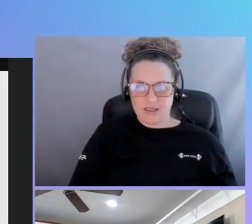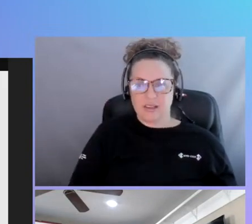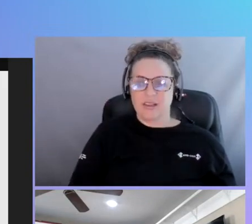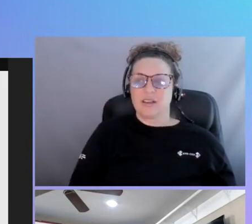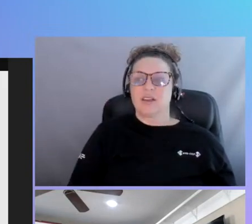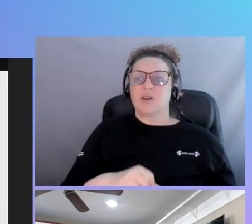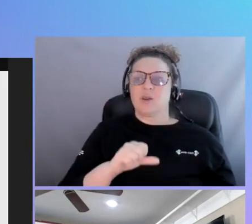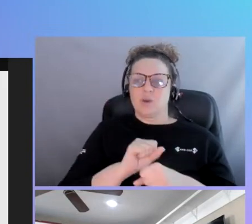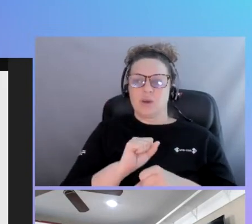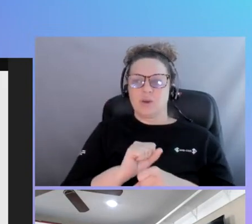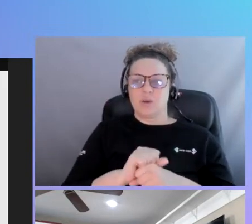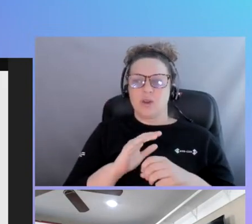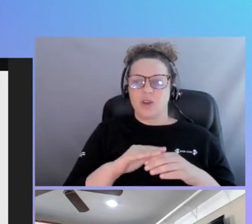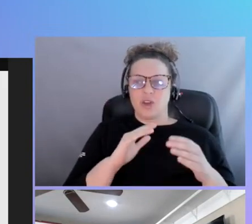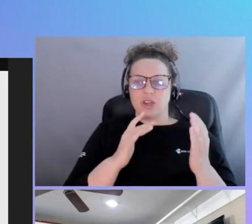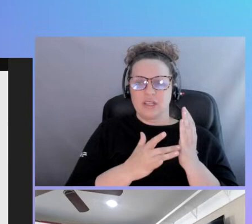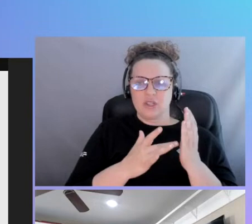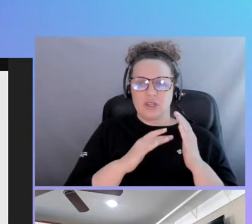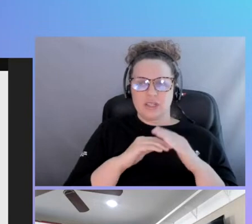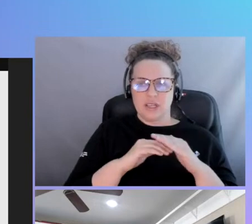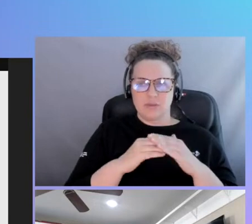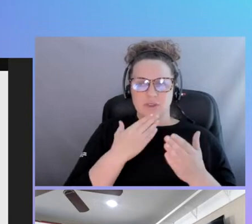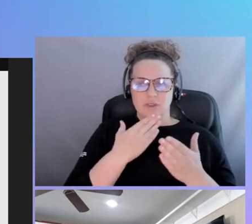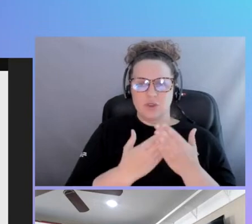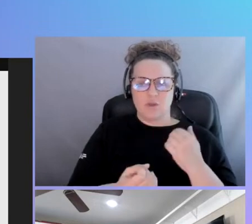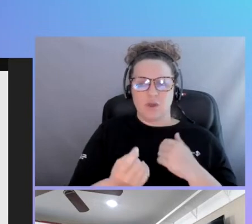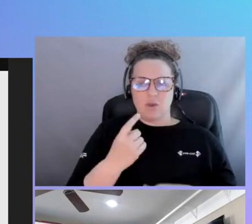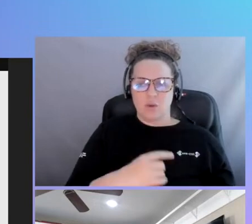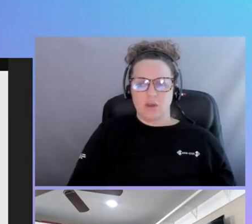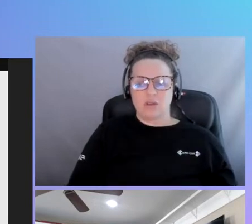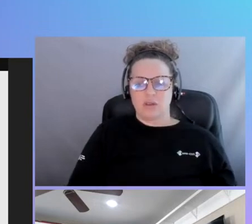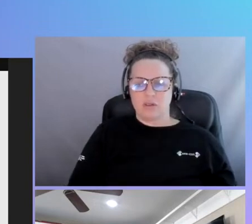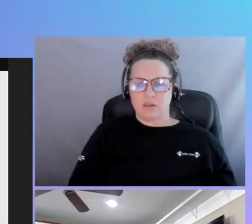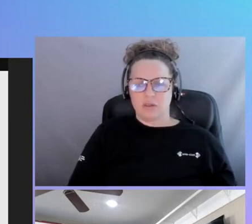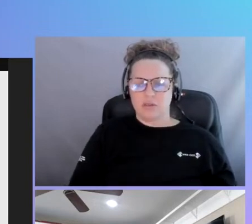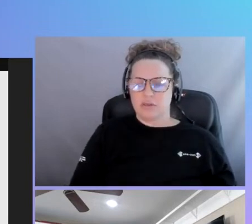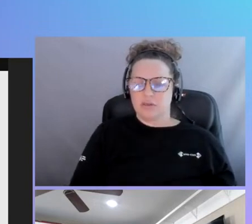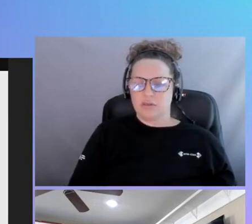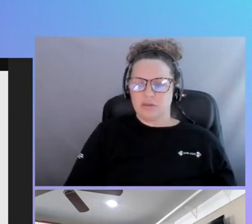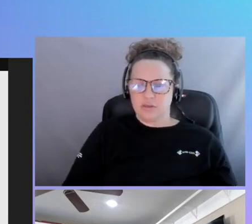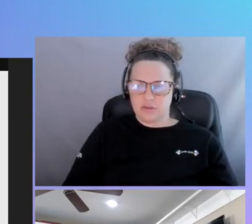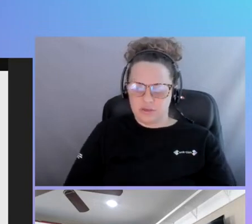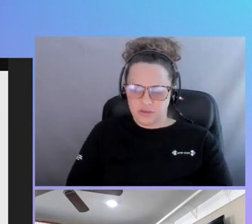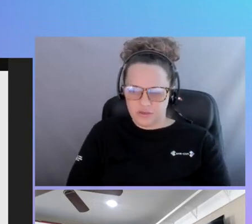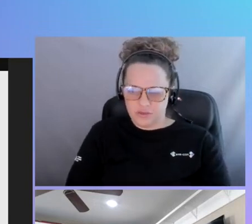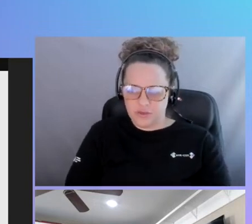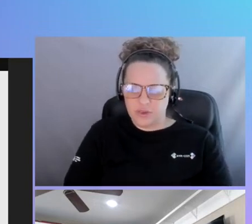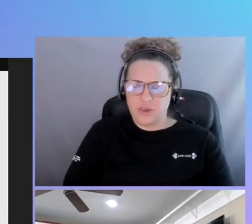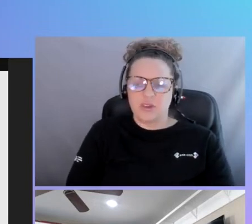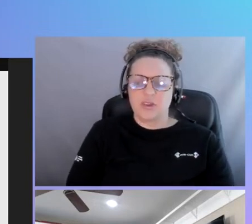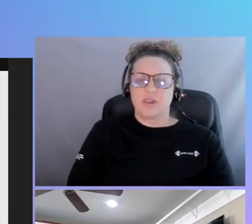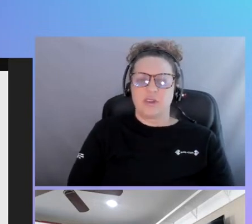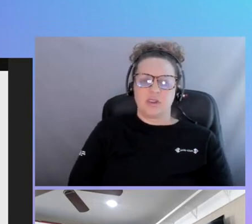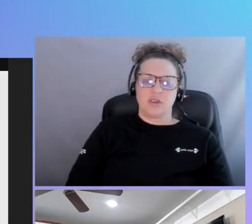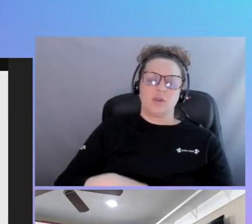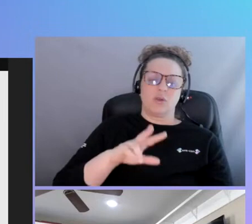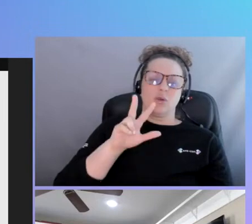it's good for everyone. If you look at the 1.3 billion people